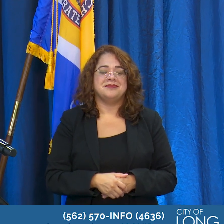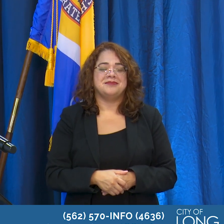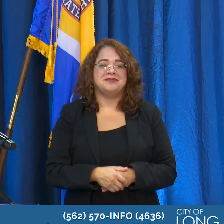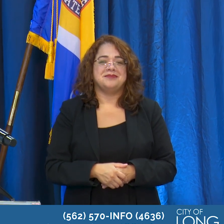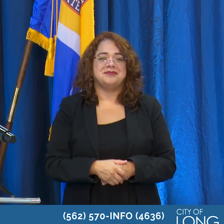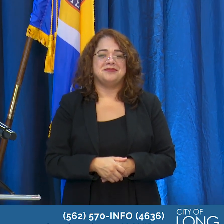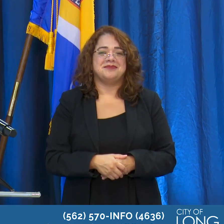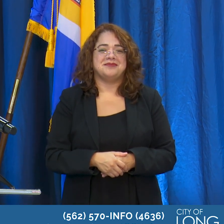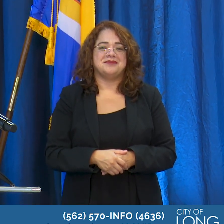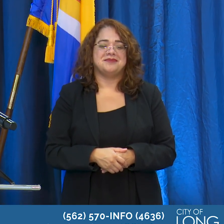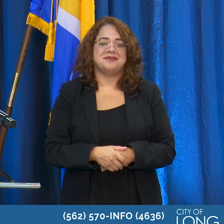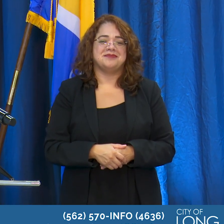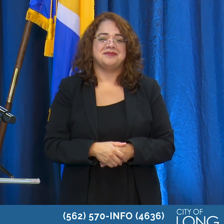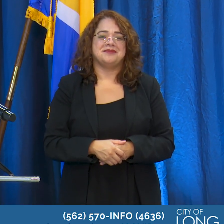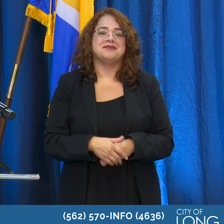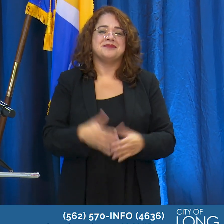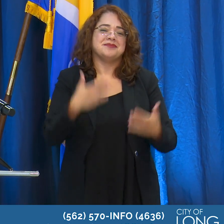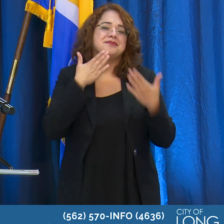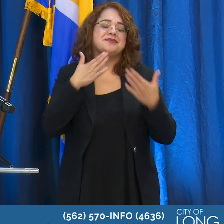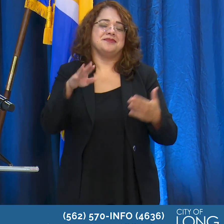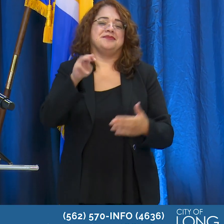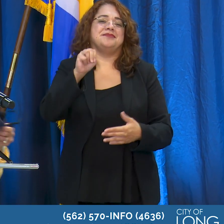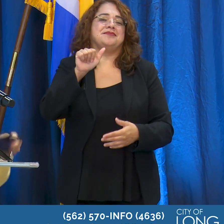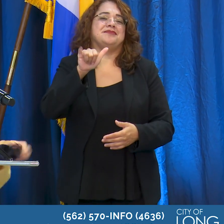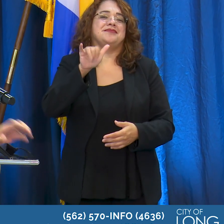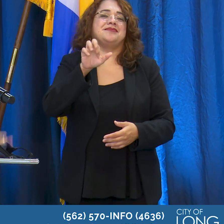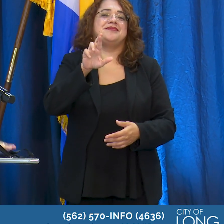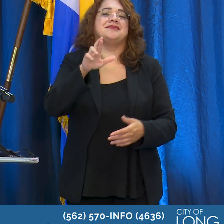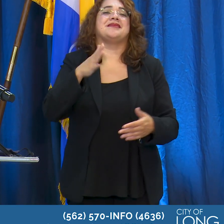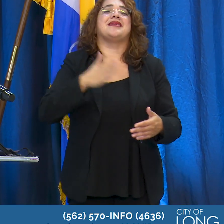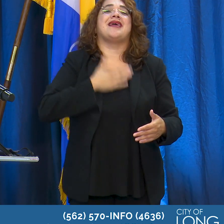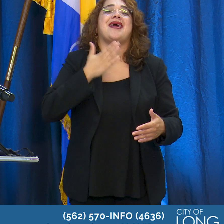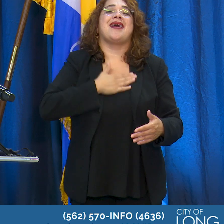Thank you mayor. Good afternoon everybody. Happy Thursday.